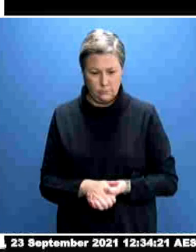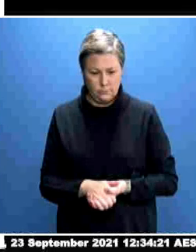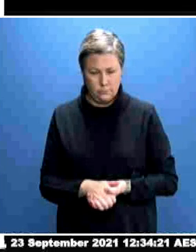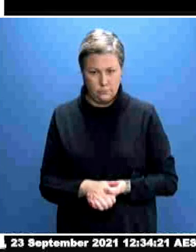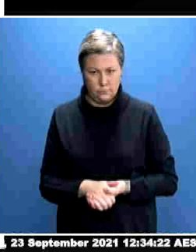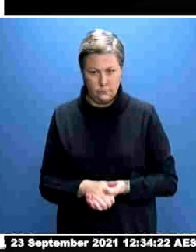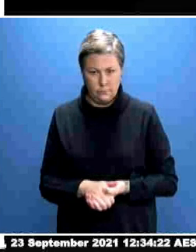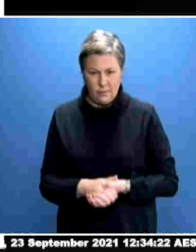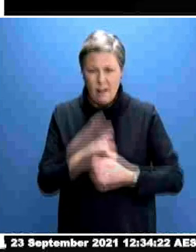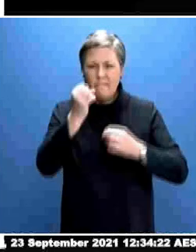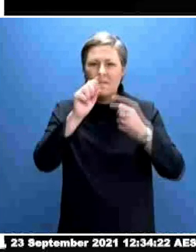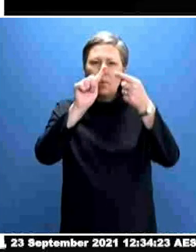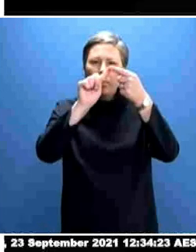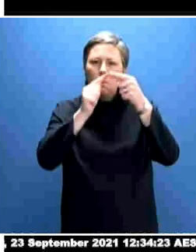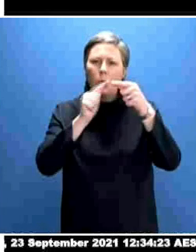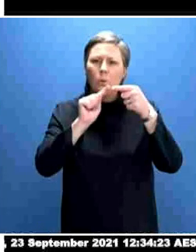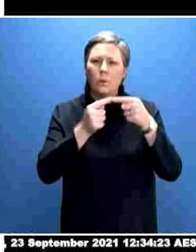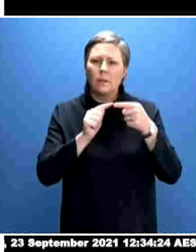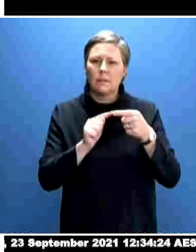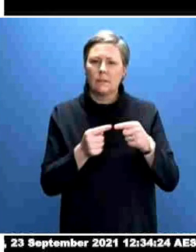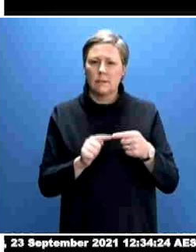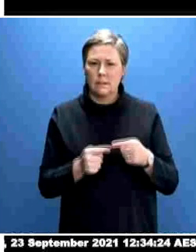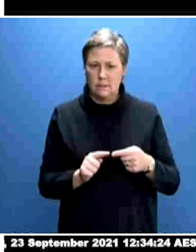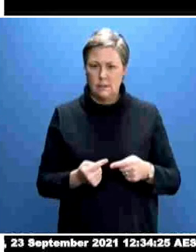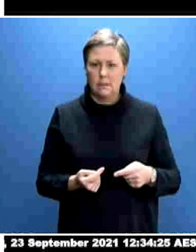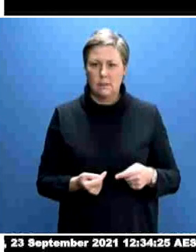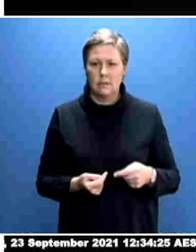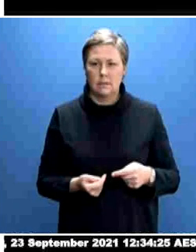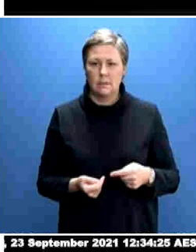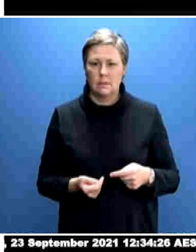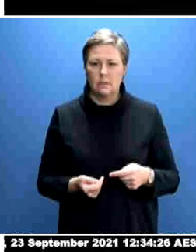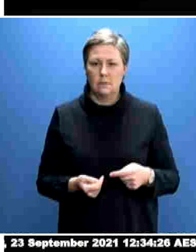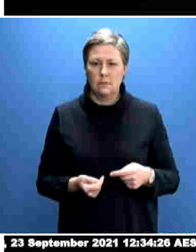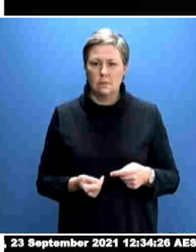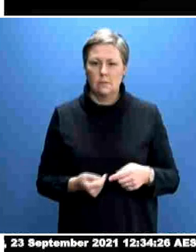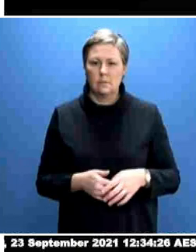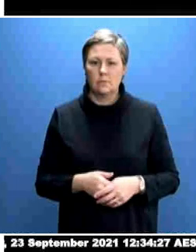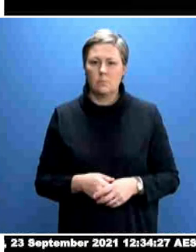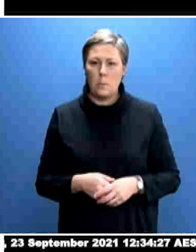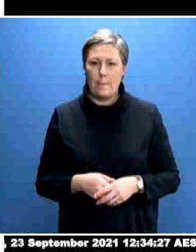There's a number of dot points at the top of the third page, and the first one is